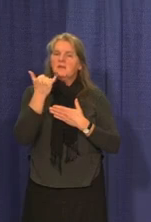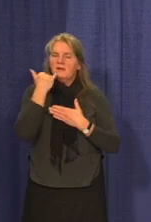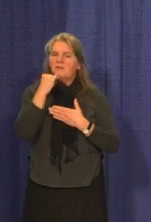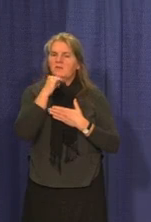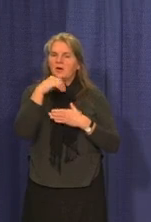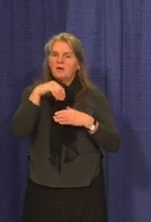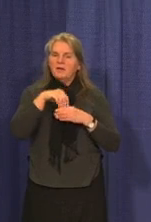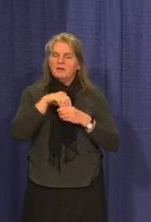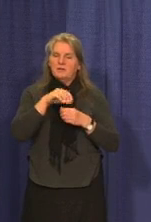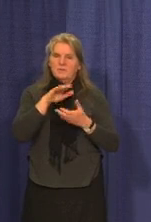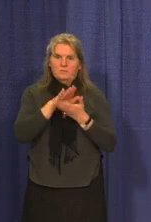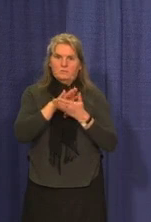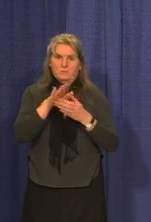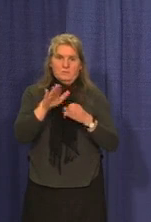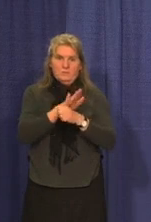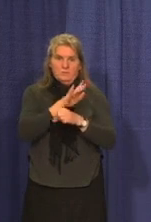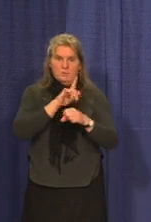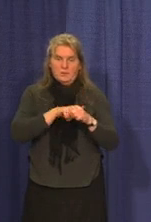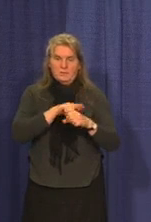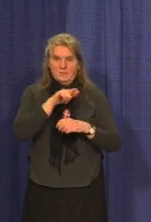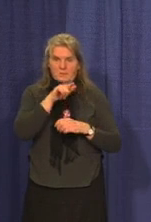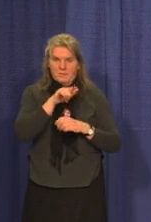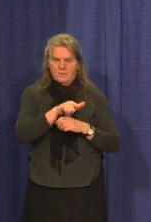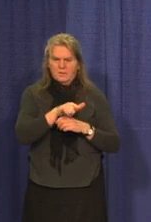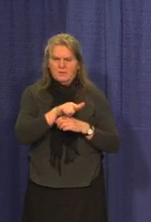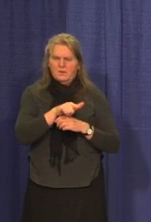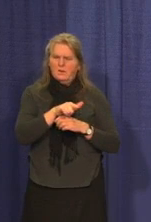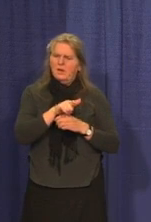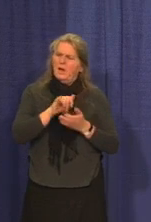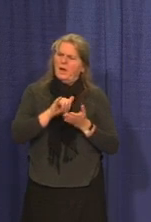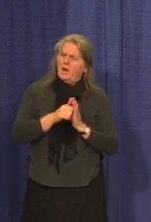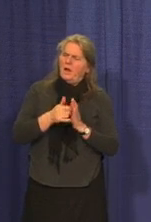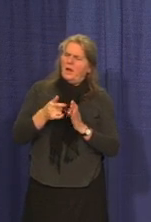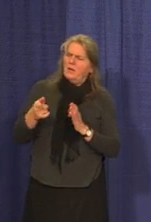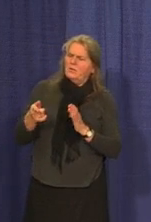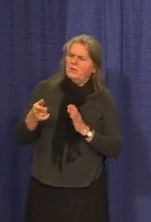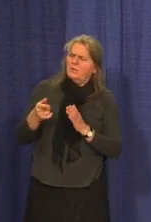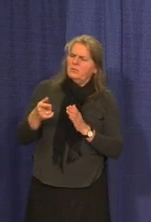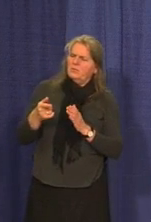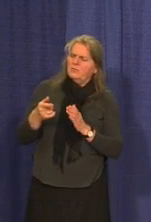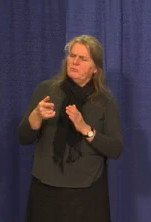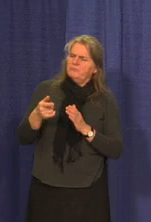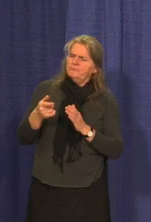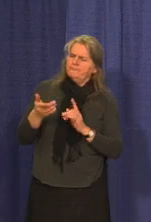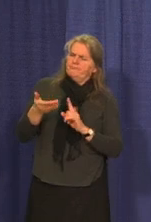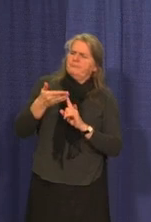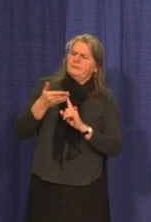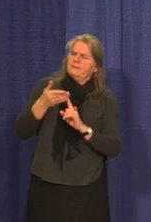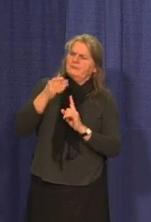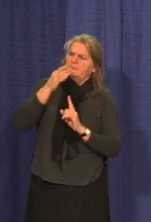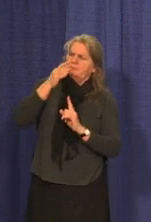they are not in school full-time, how do you justify to